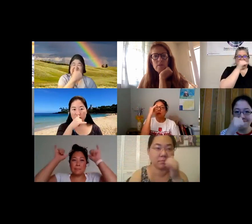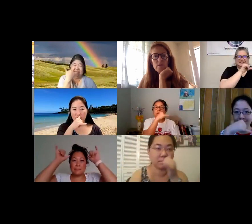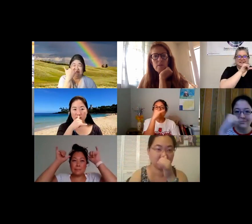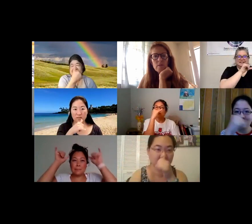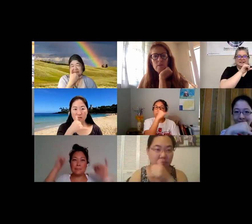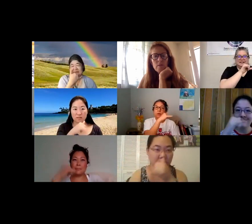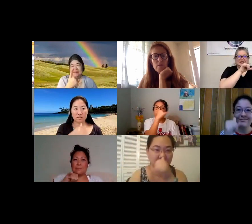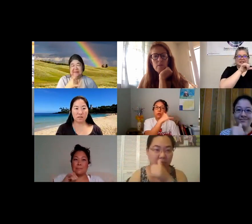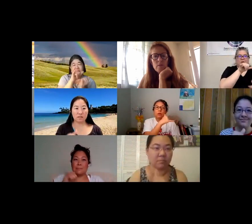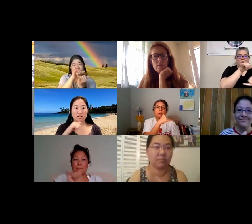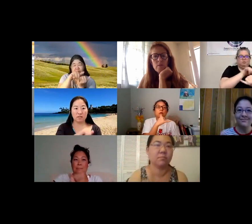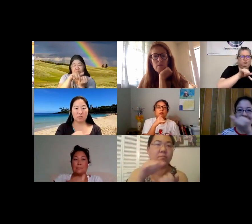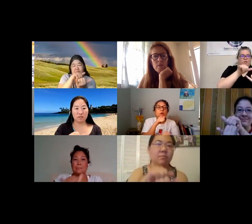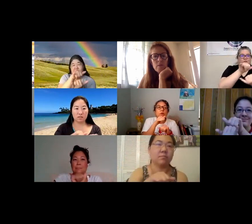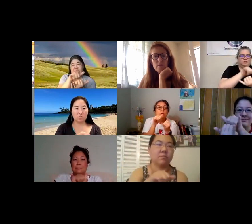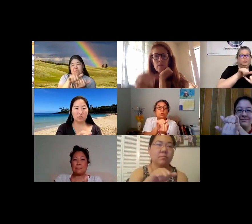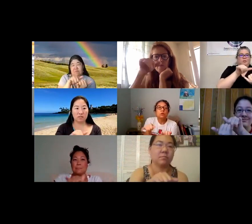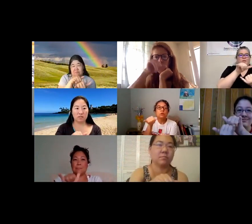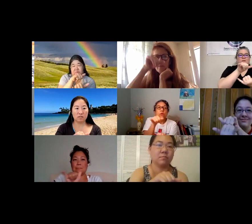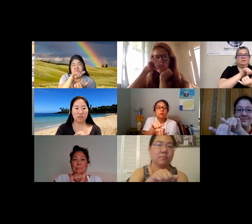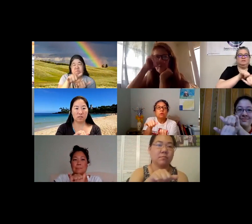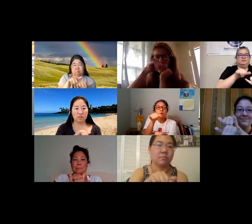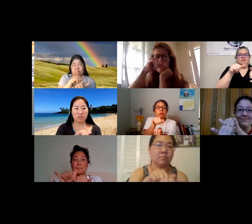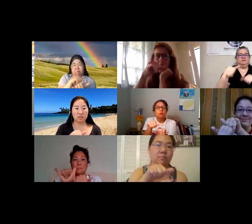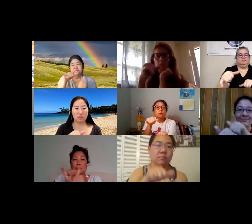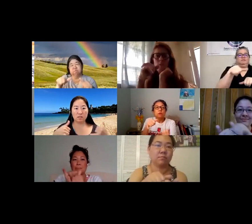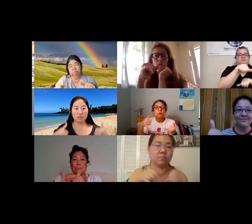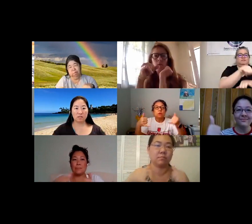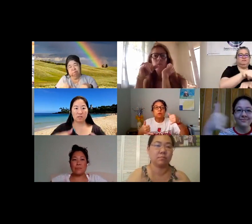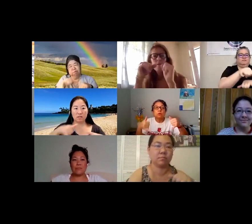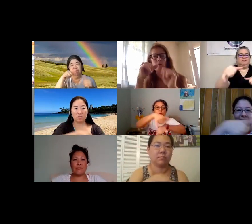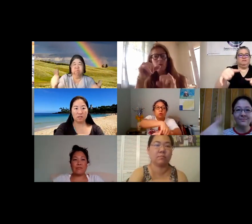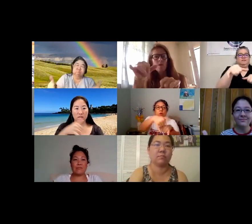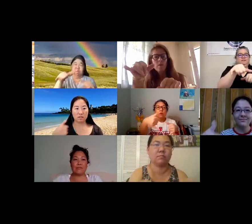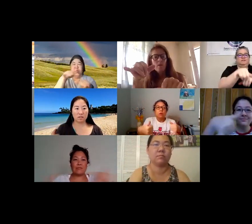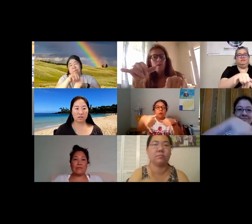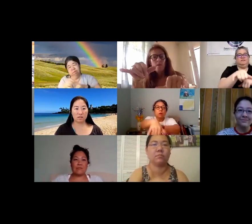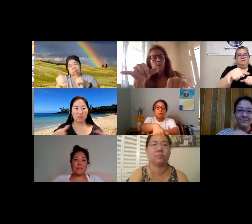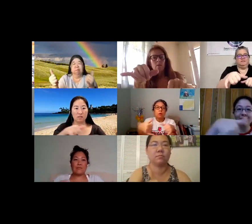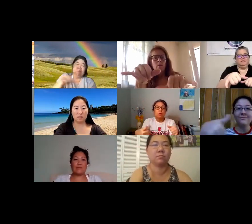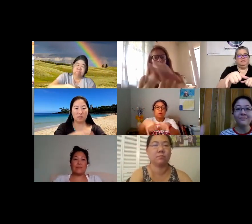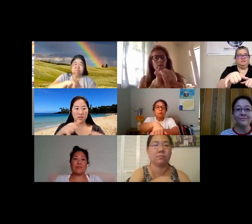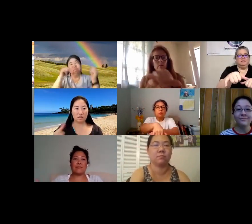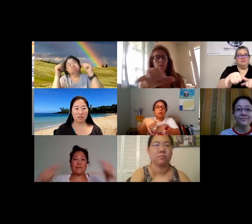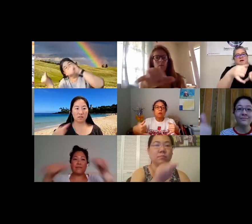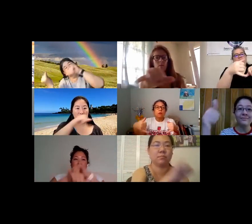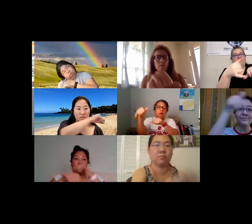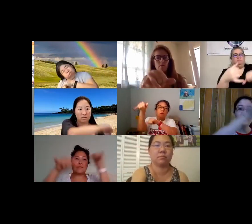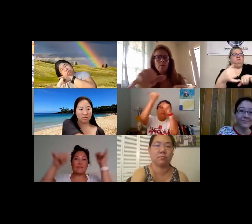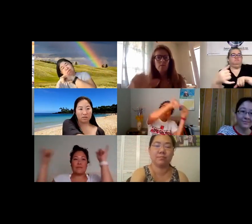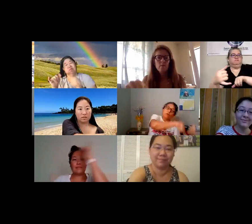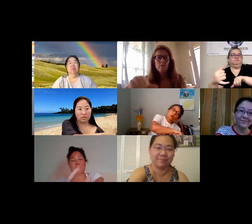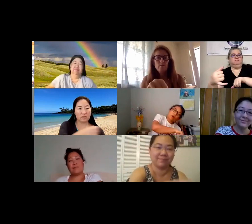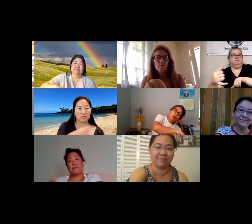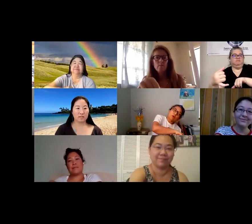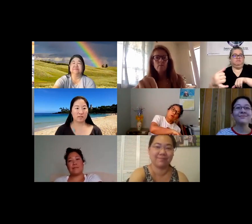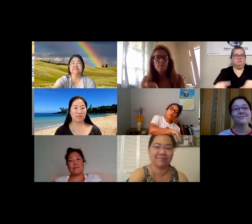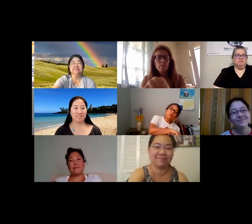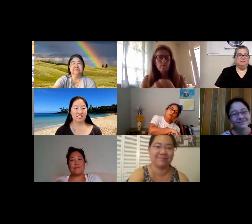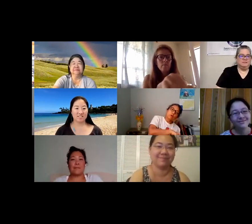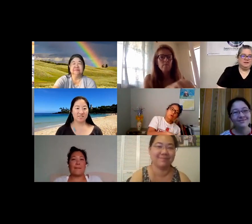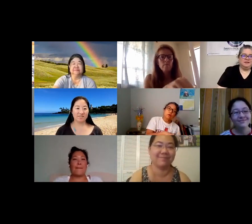silly. Eating, eating, walking along. It falls over.